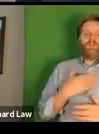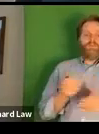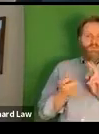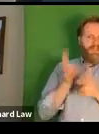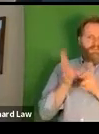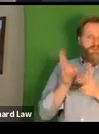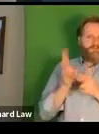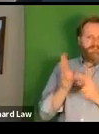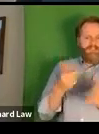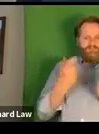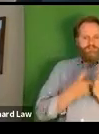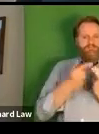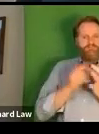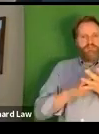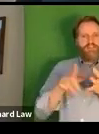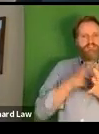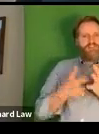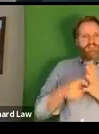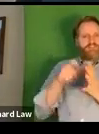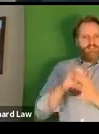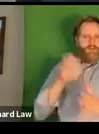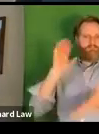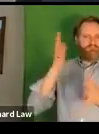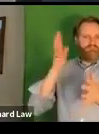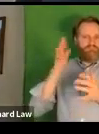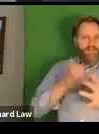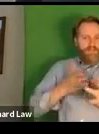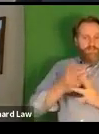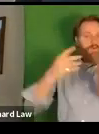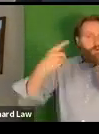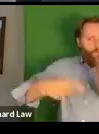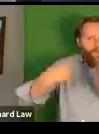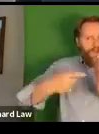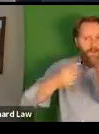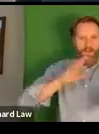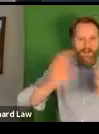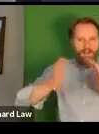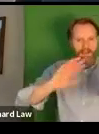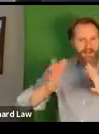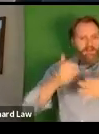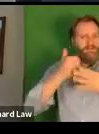sterling job he does in terms of signing throughout this event and I know